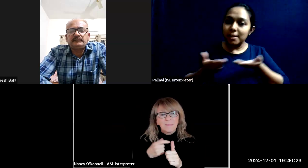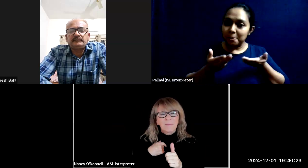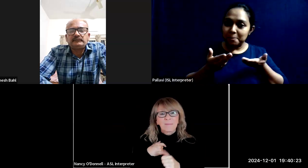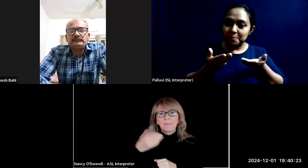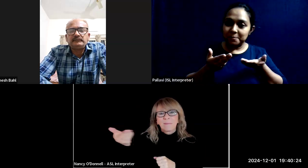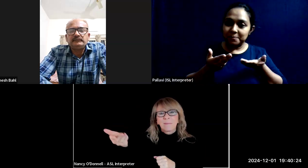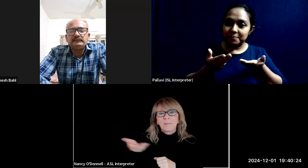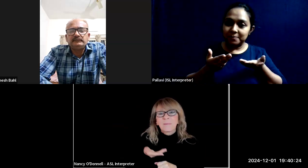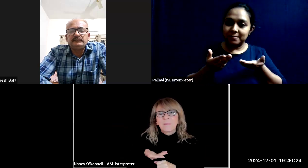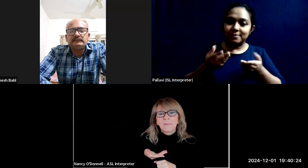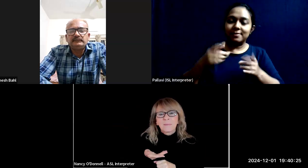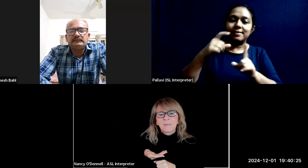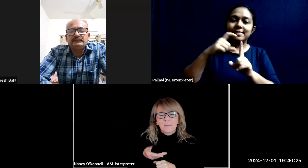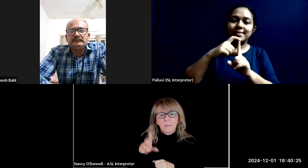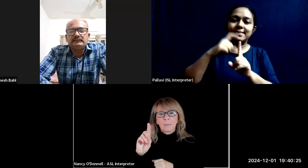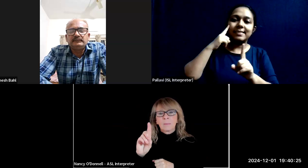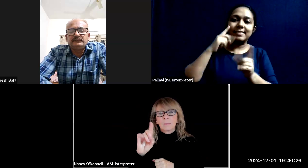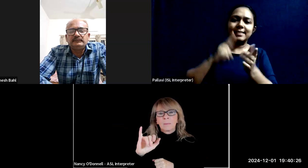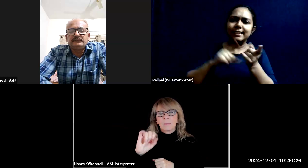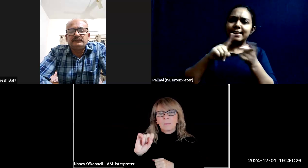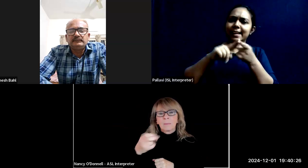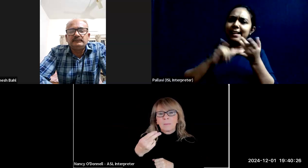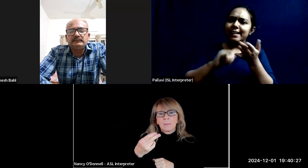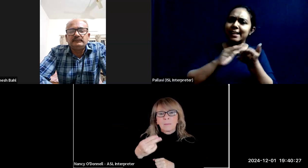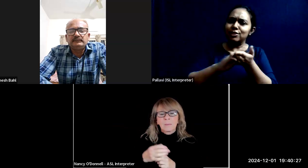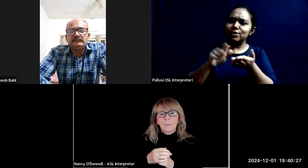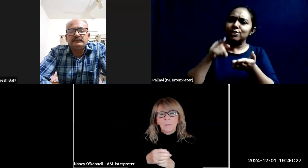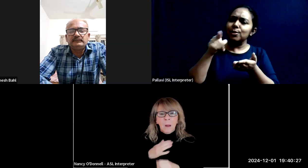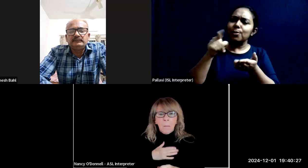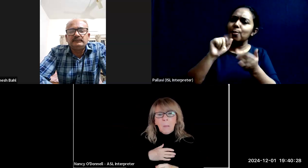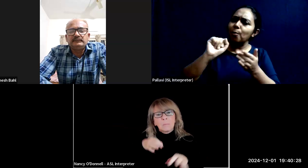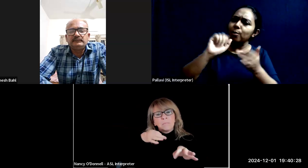Dinesh. Can you please say something about yourself?